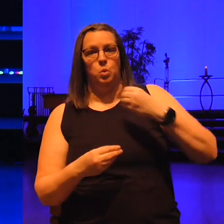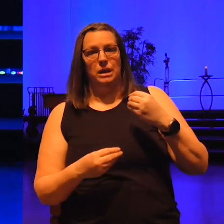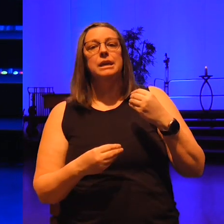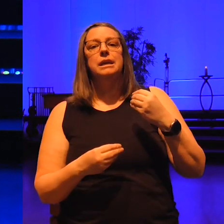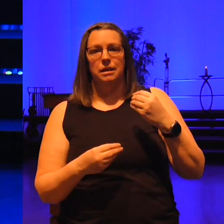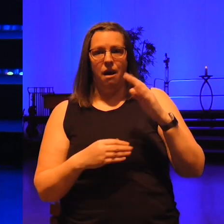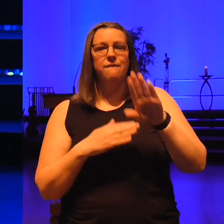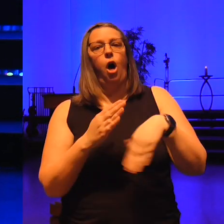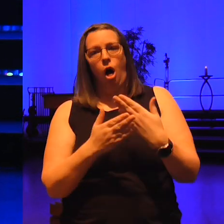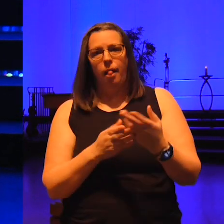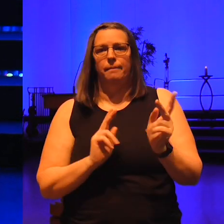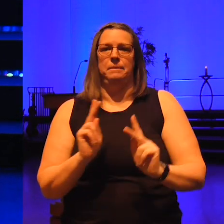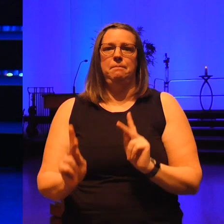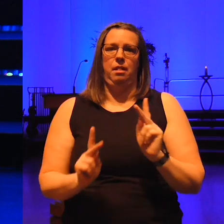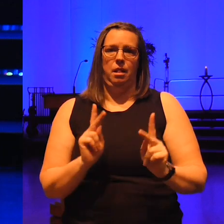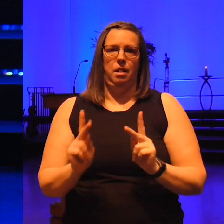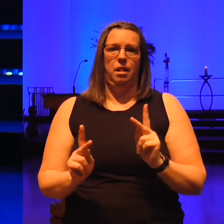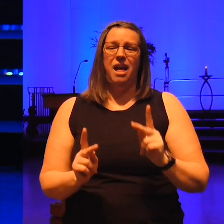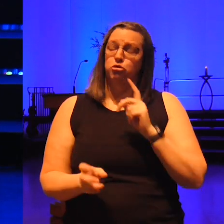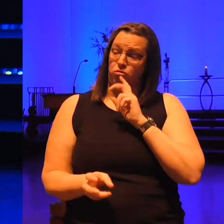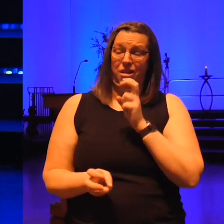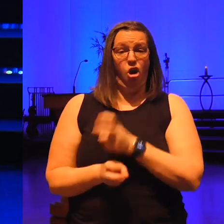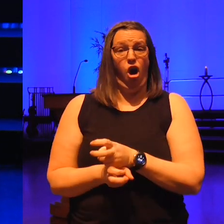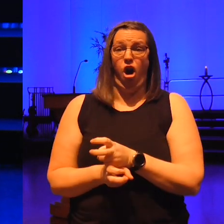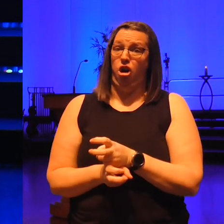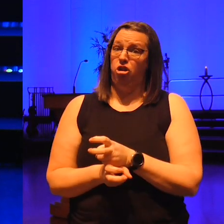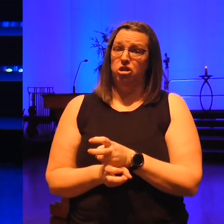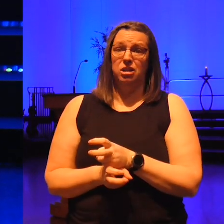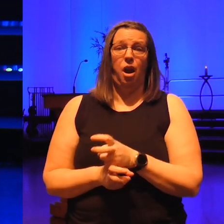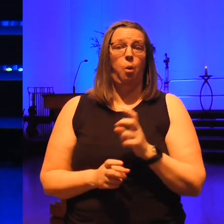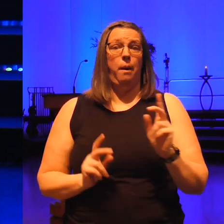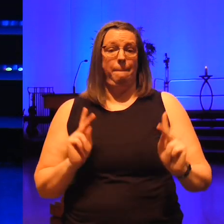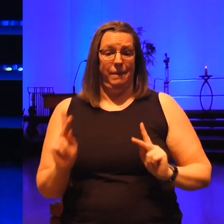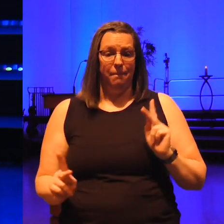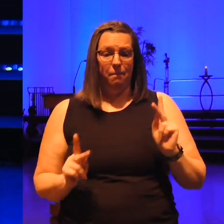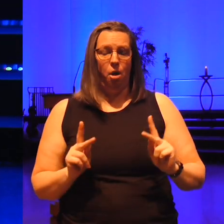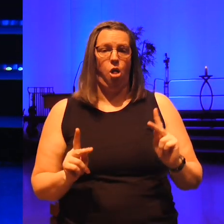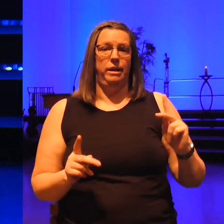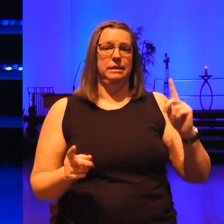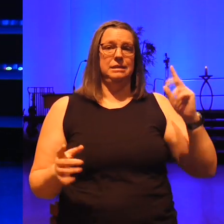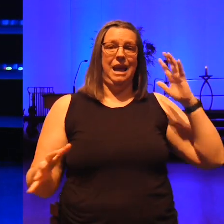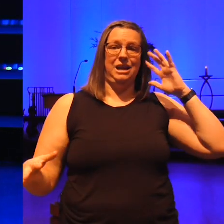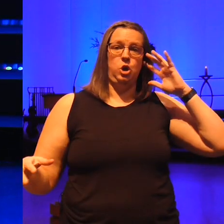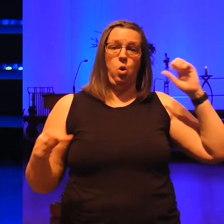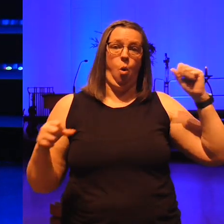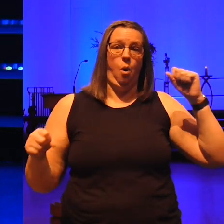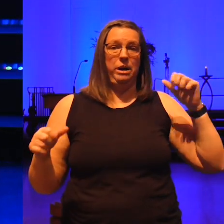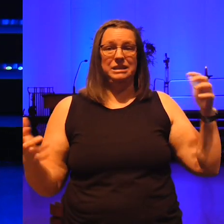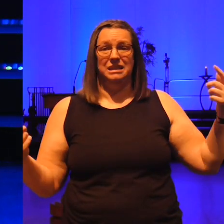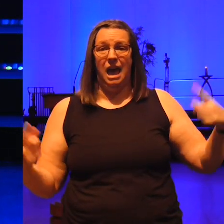so hard for so many people when all of this noise is going on to tell them that they don't have the